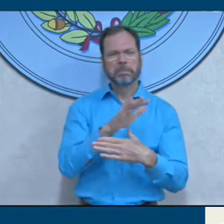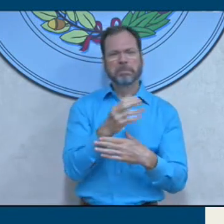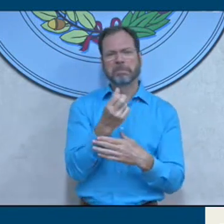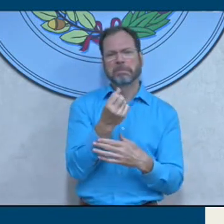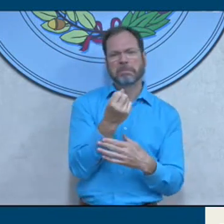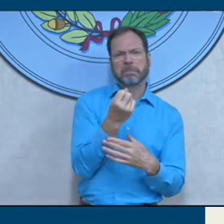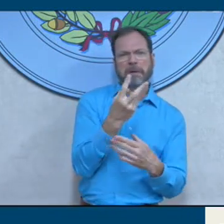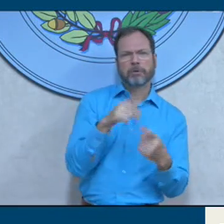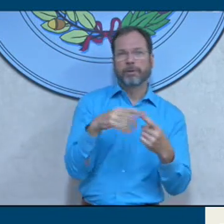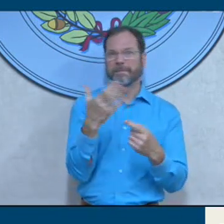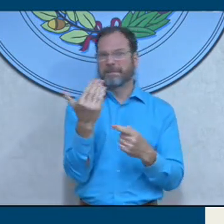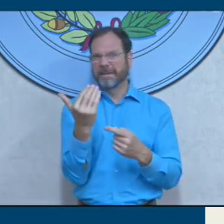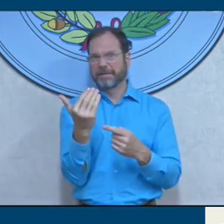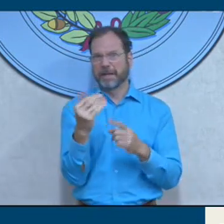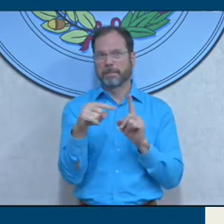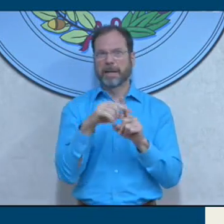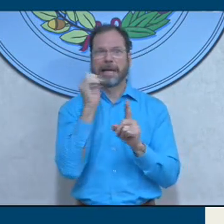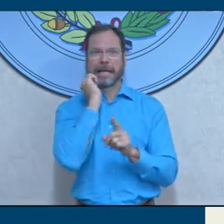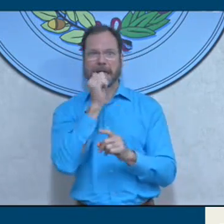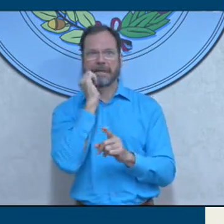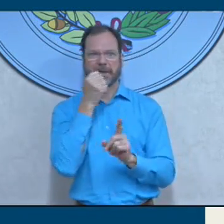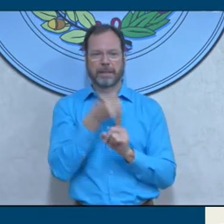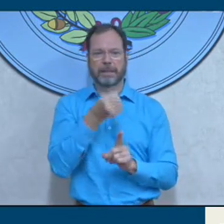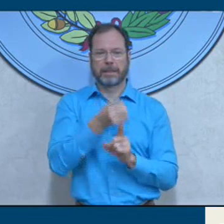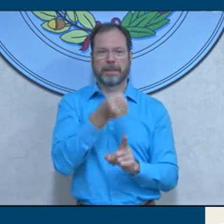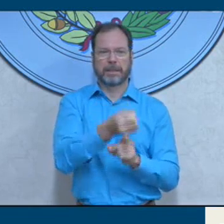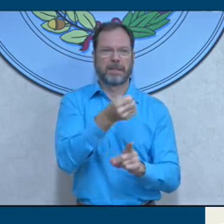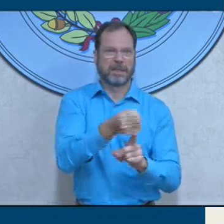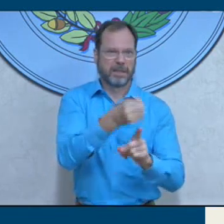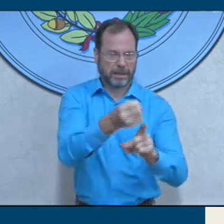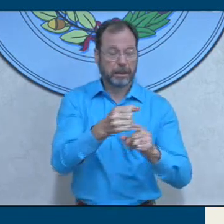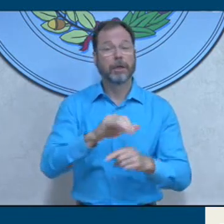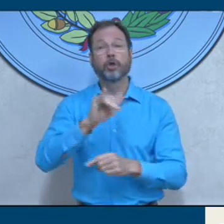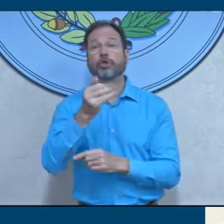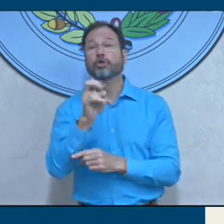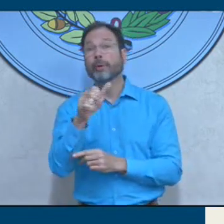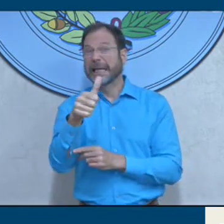PRISON LOCATED. BEAUMONT IN JEFFERSON COUNTY, THEY AVERAGE